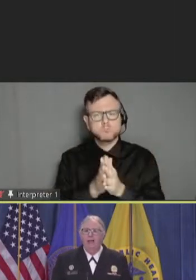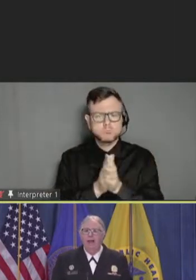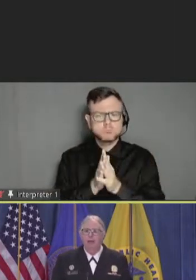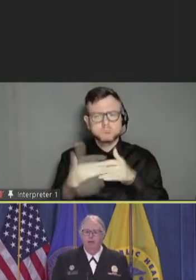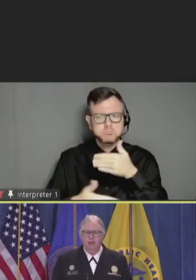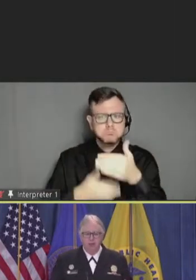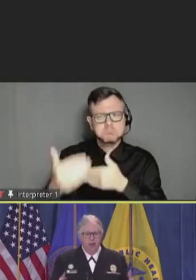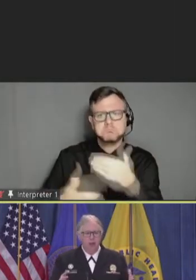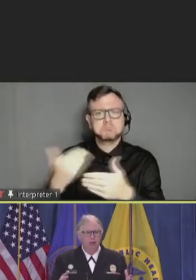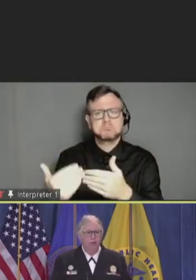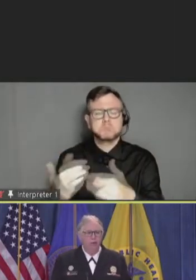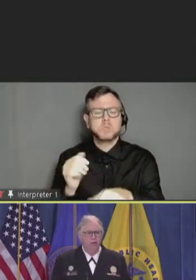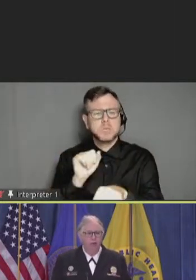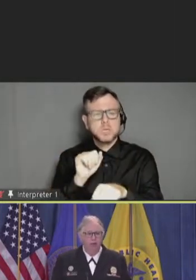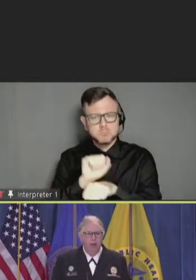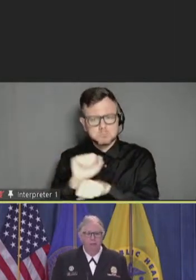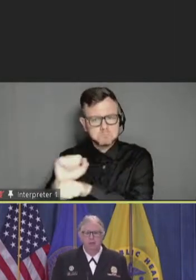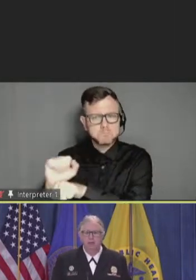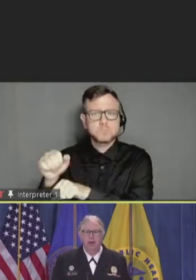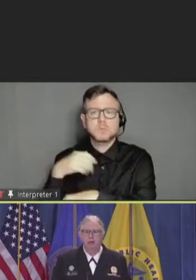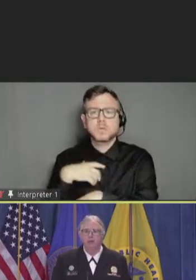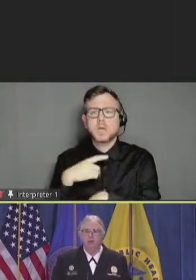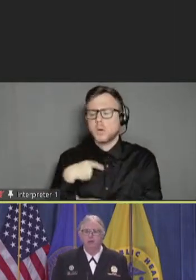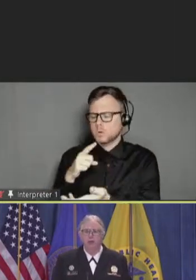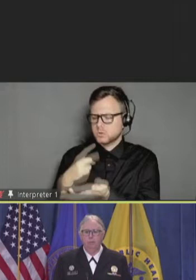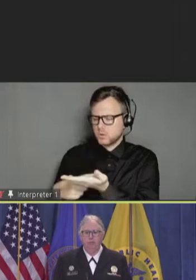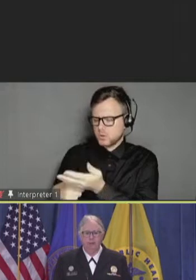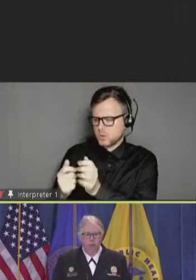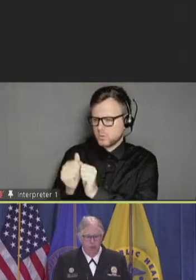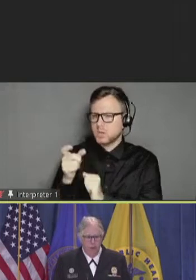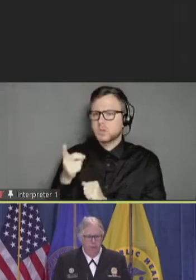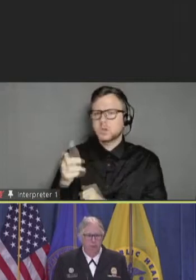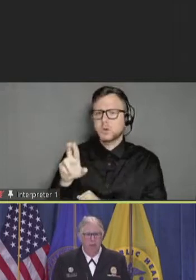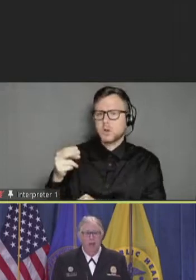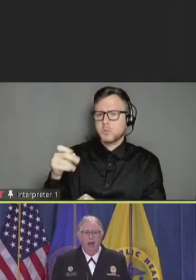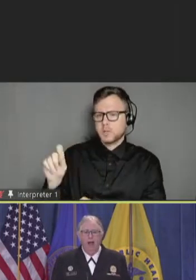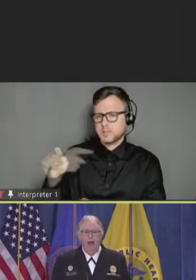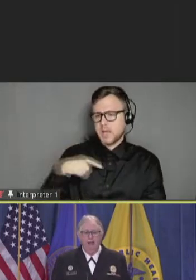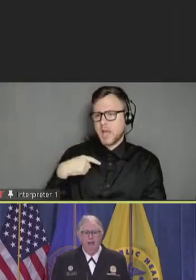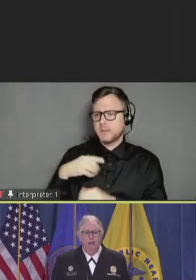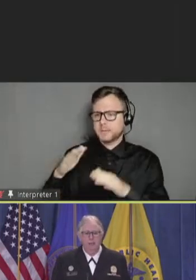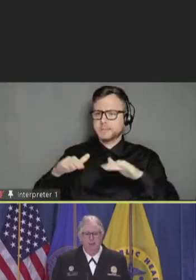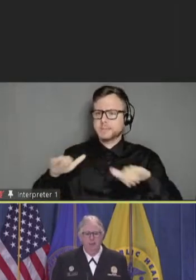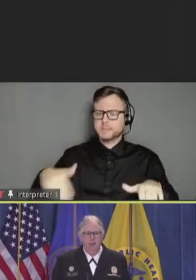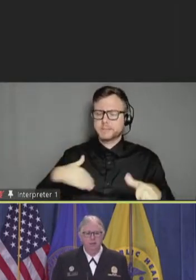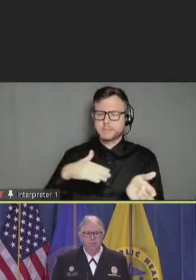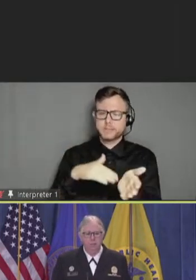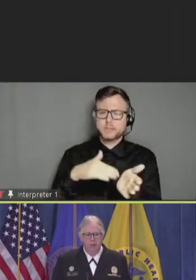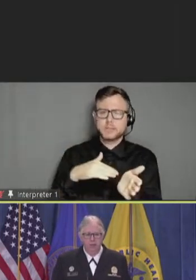And I was just talking with Dr. Hopkins and others. You know, I'm a pediatrician, adolescent medicine subspecialist.